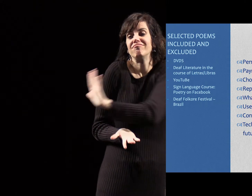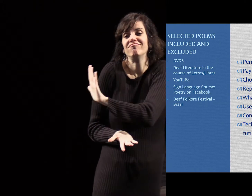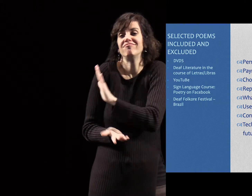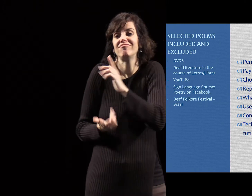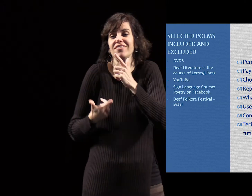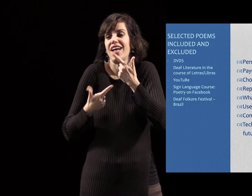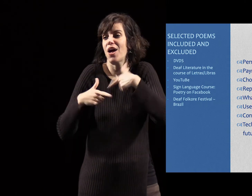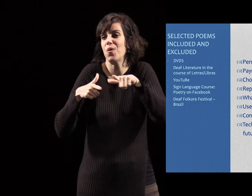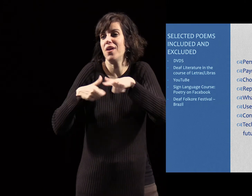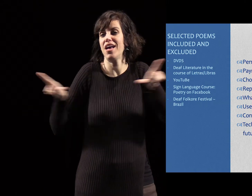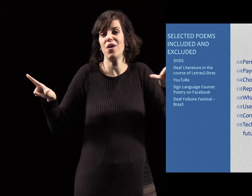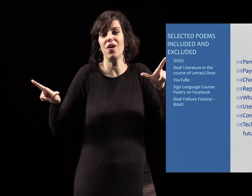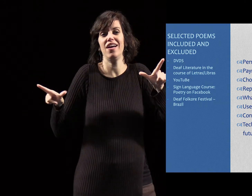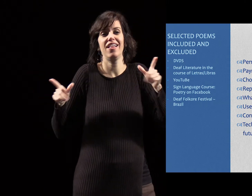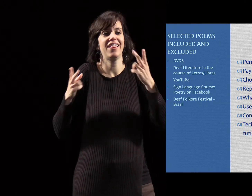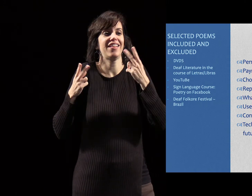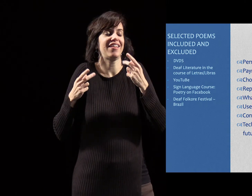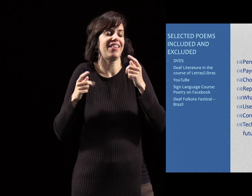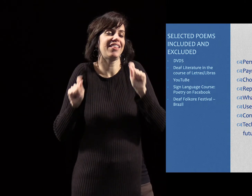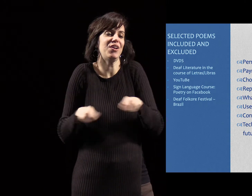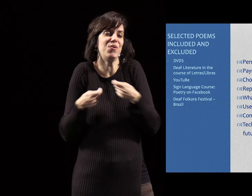That's one of the beauties of our language.